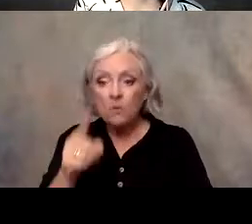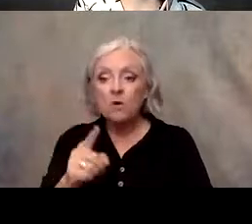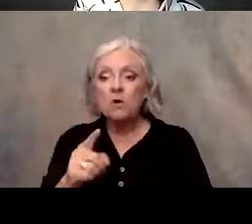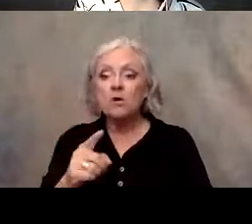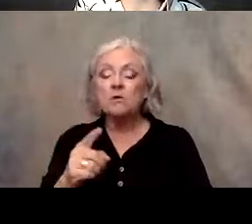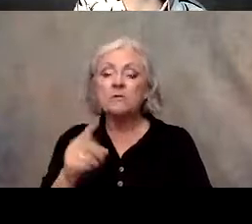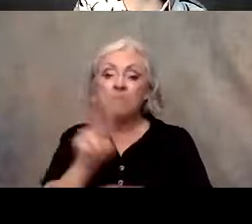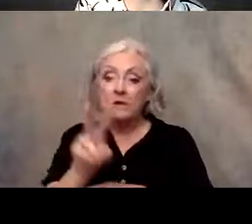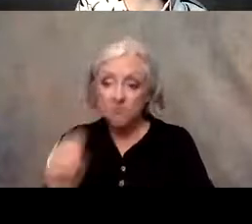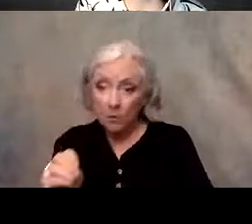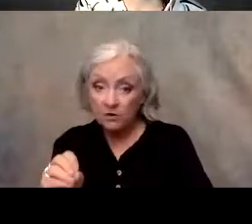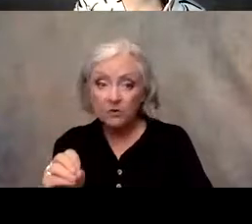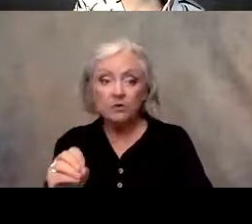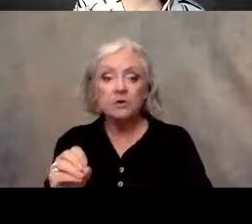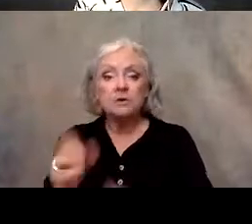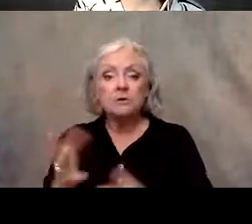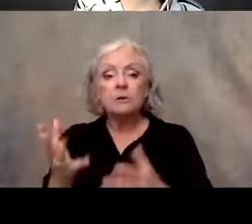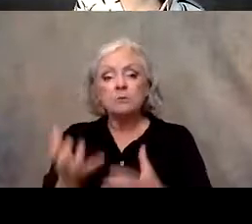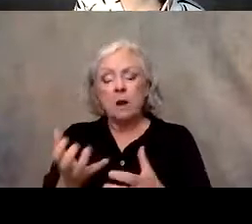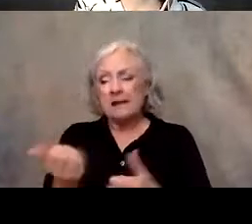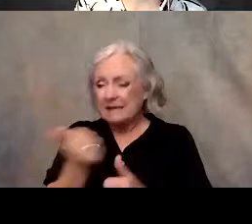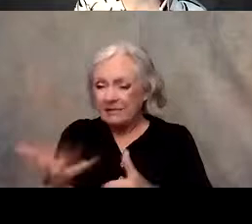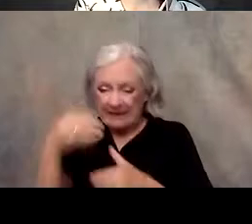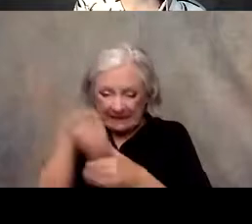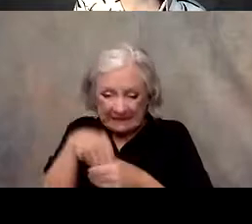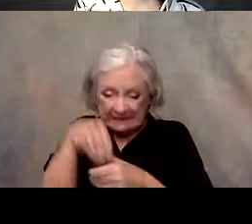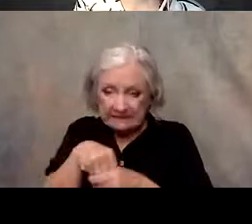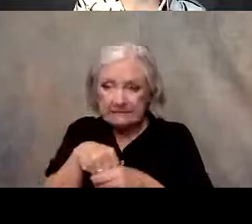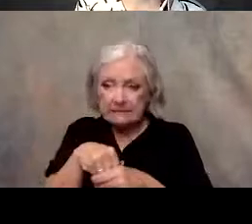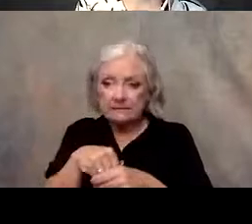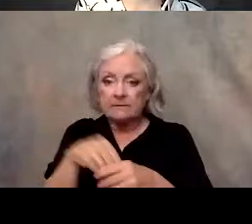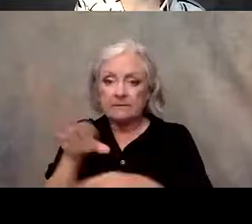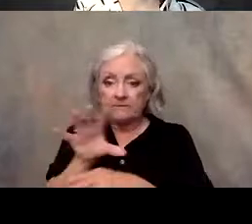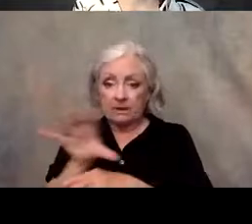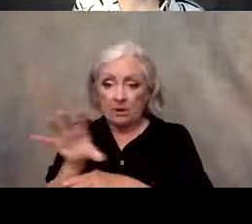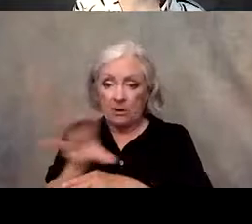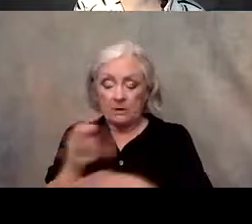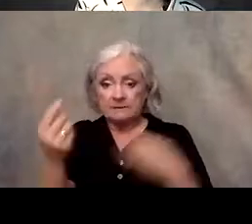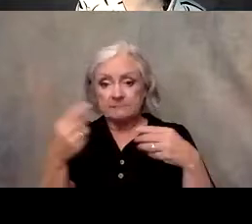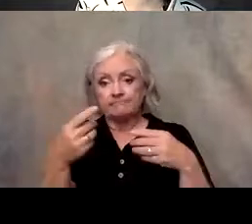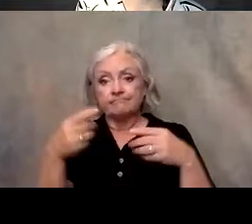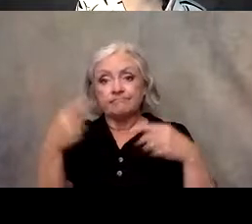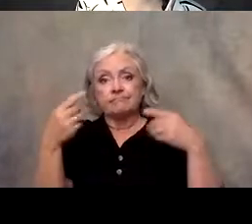anything that is embedded in that video is synchronized and flows smoothly.